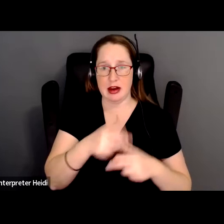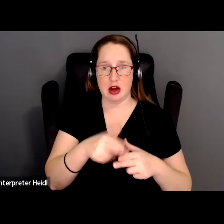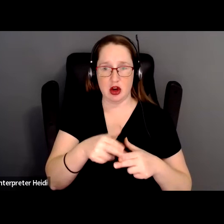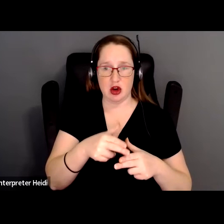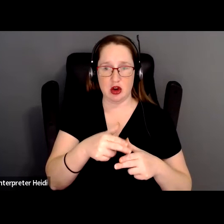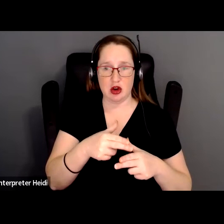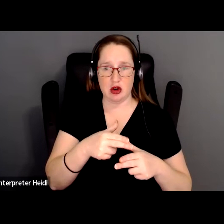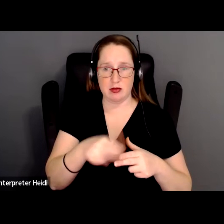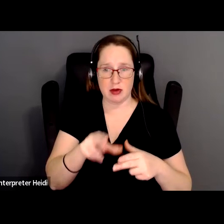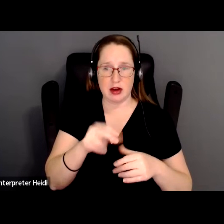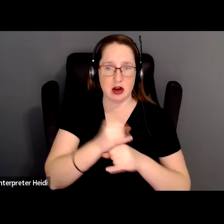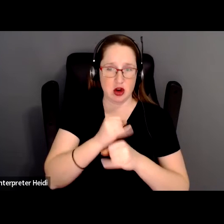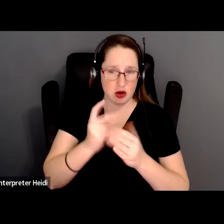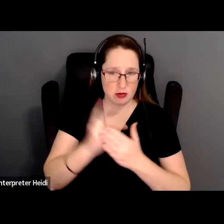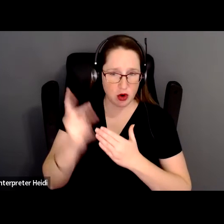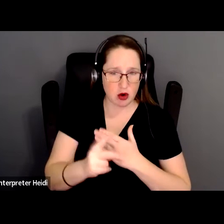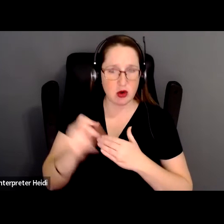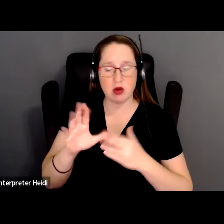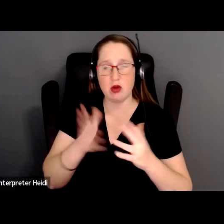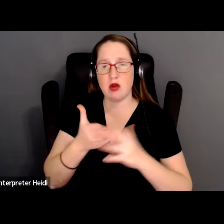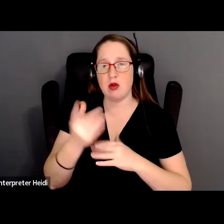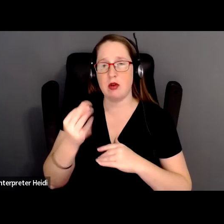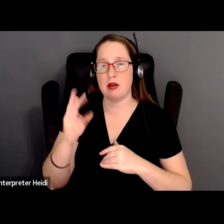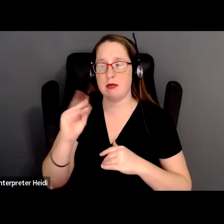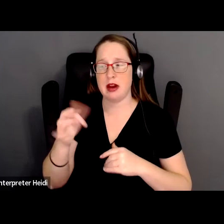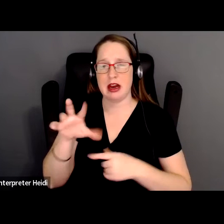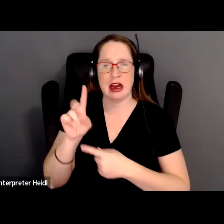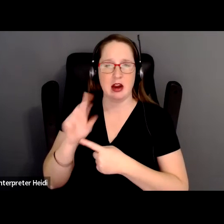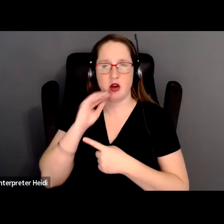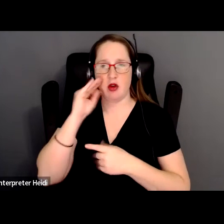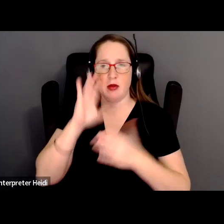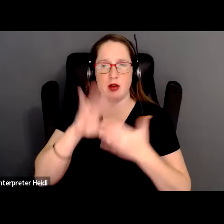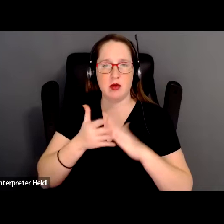institutional program, or through one of Medicaid's home and community based programs.